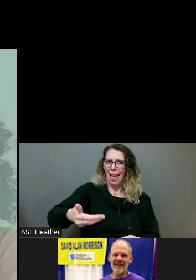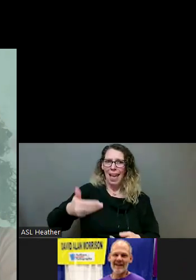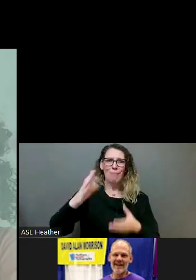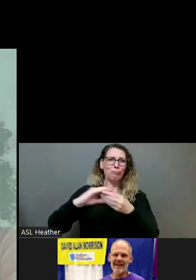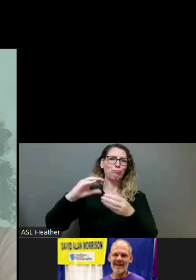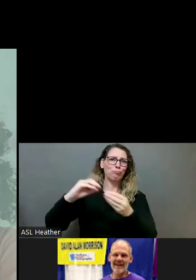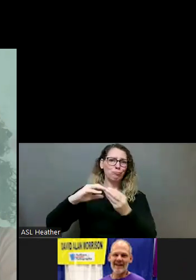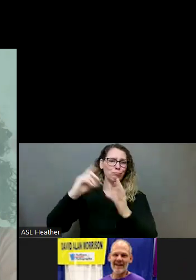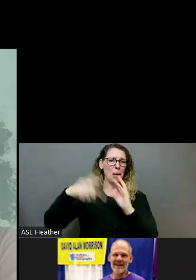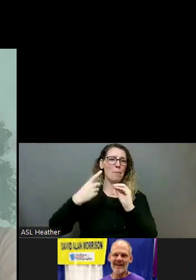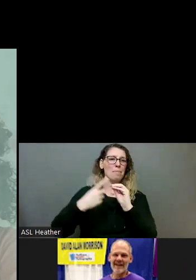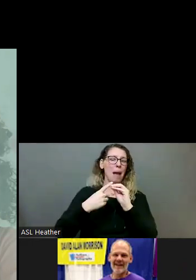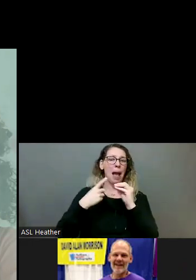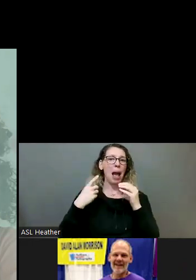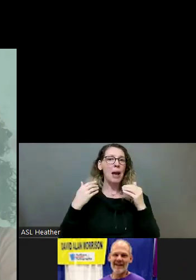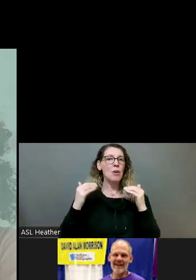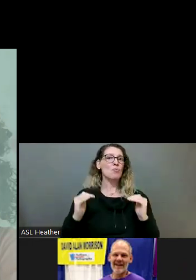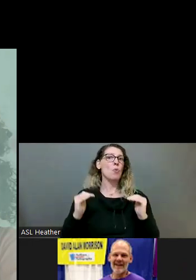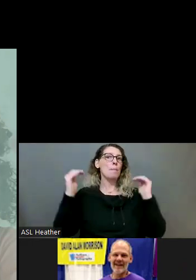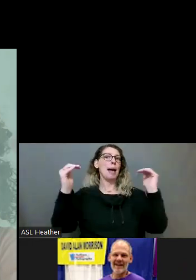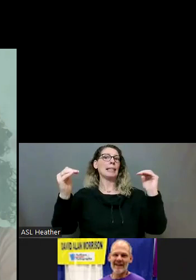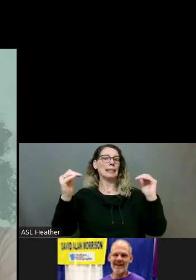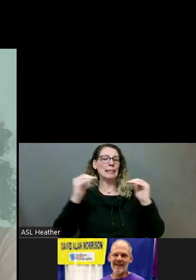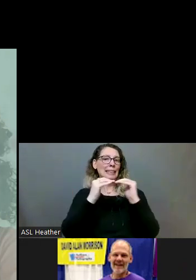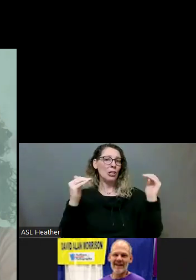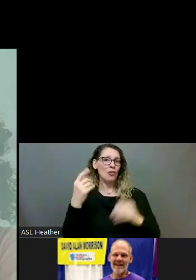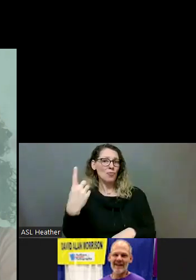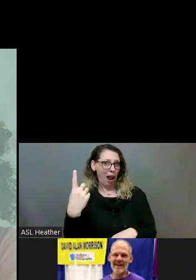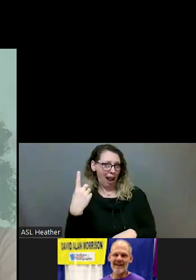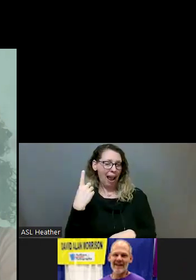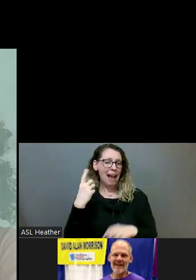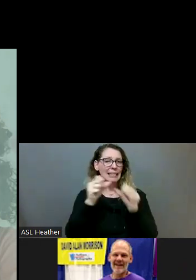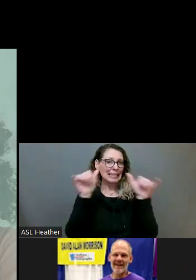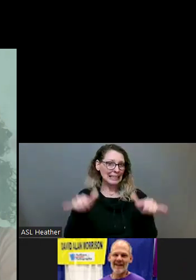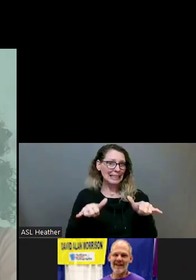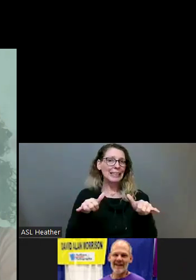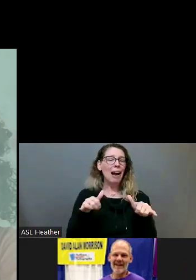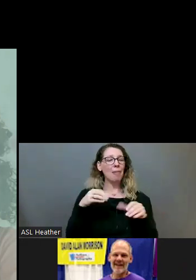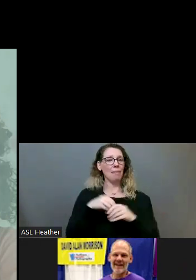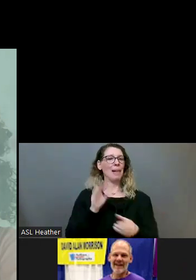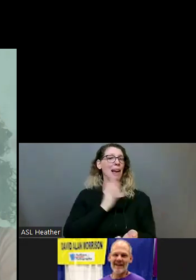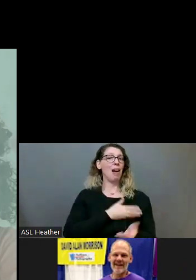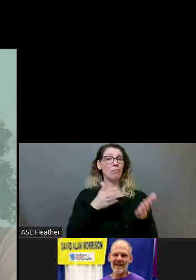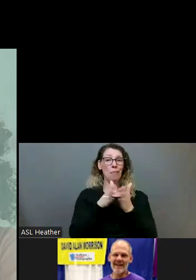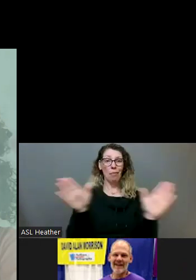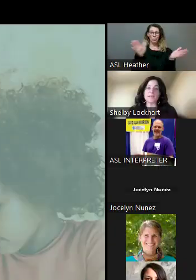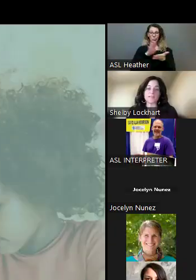about robust Tier 1 systems and practices in our Public Schools. I really appreciate that